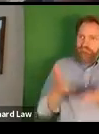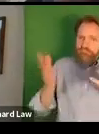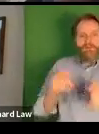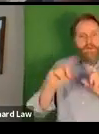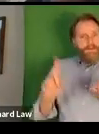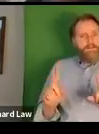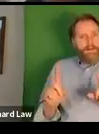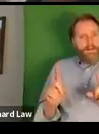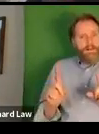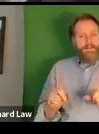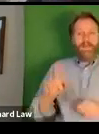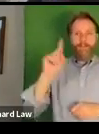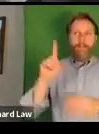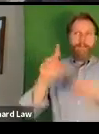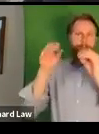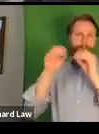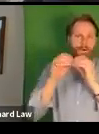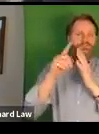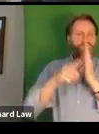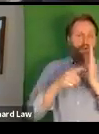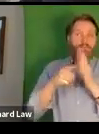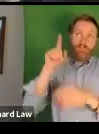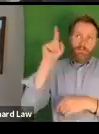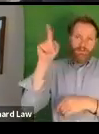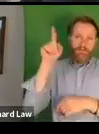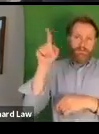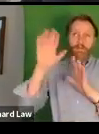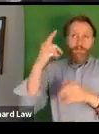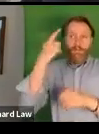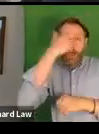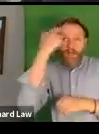Boris Johnson needs to understand if they do not shift if they ask you to